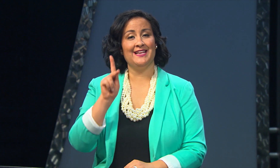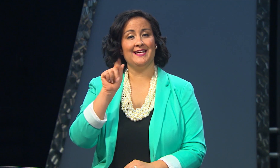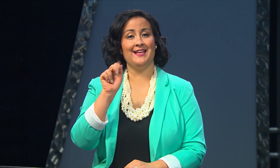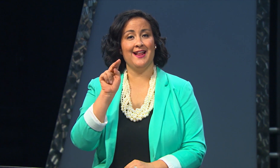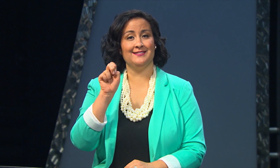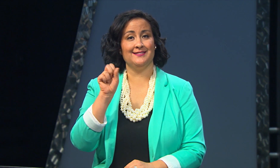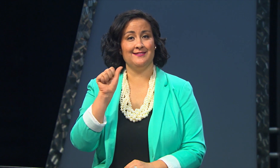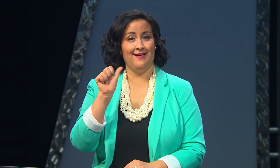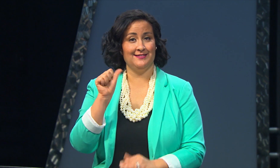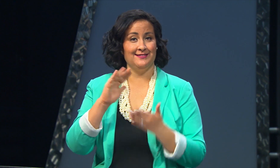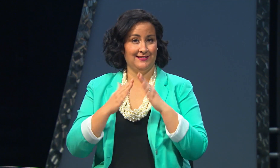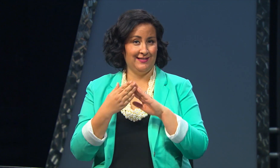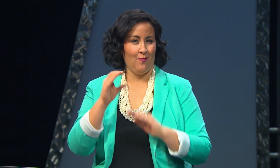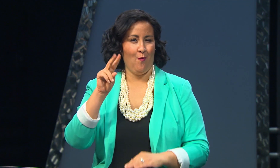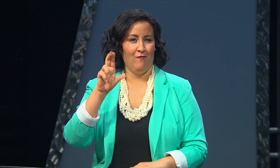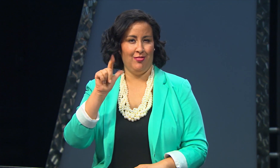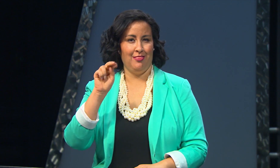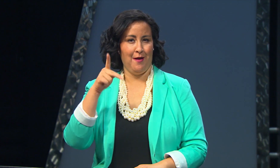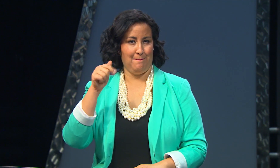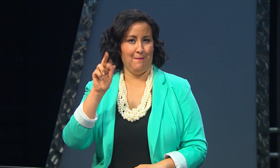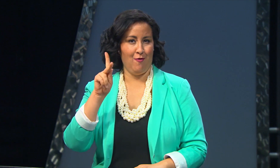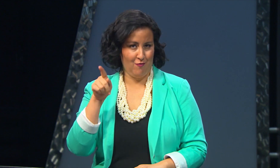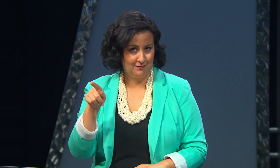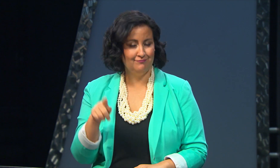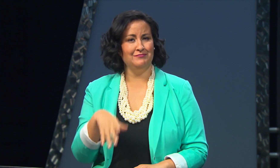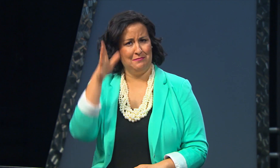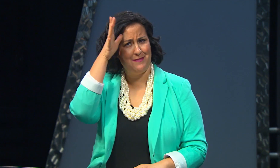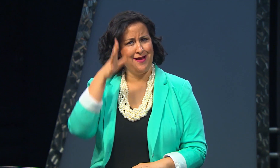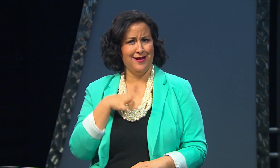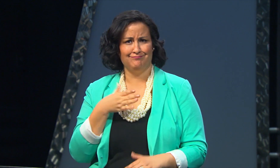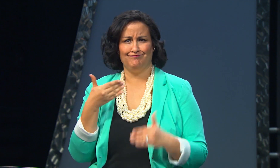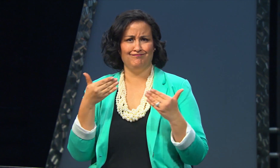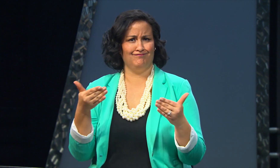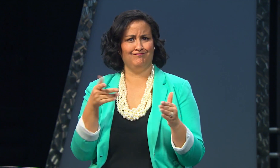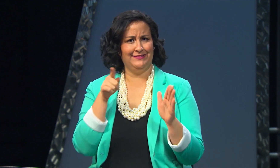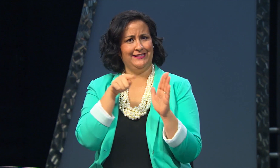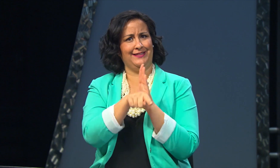WE'RE LEARNING MORE ABOUT THE MAN ACCUSED OF FATALLY SHOOTING THREE PEOPLE AT A JEWISH